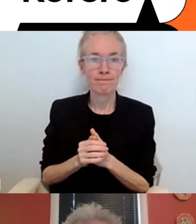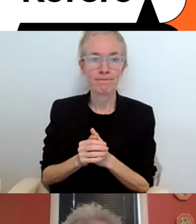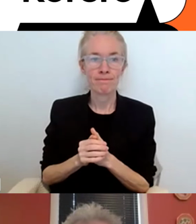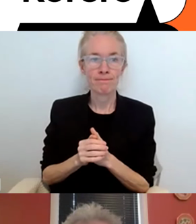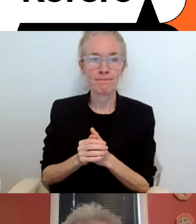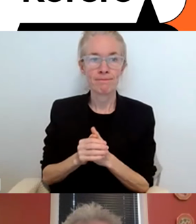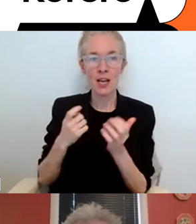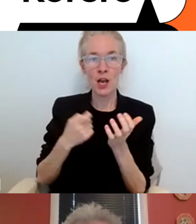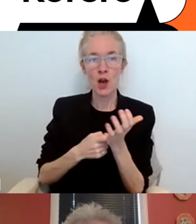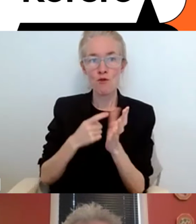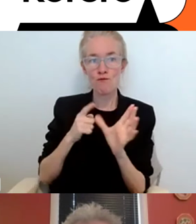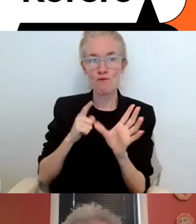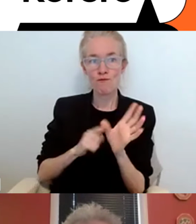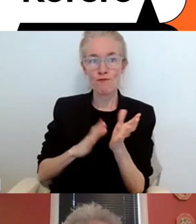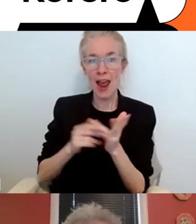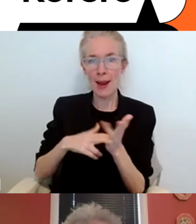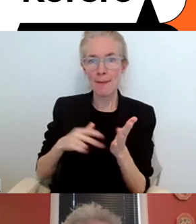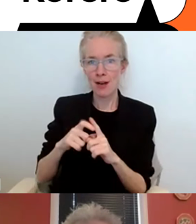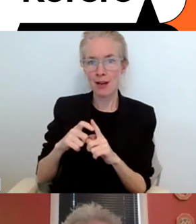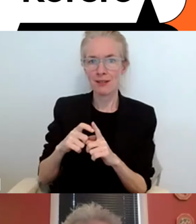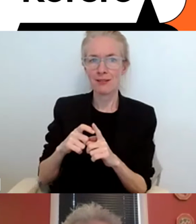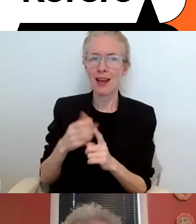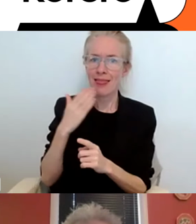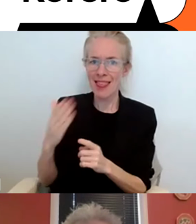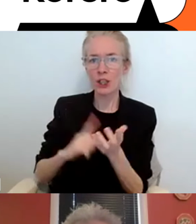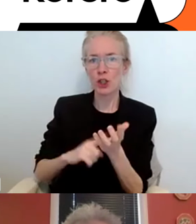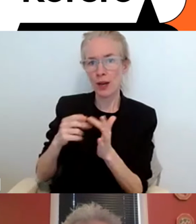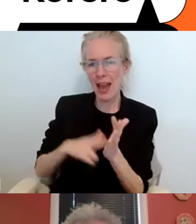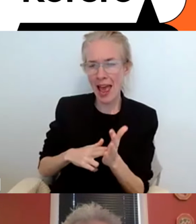somebody's doing exactly what you're doing with policy and making a